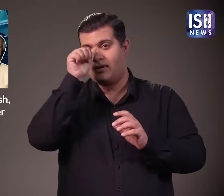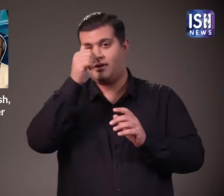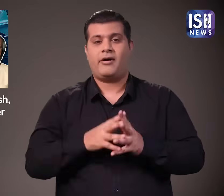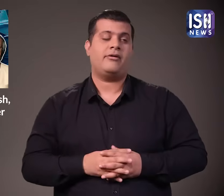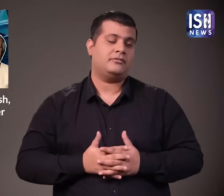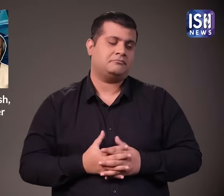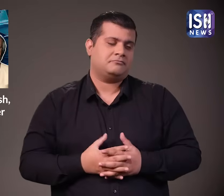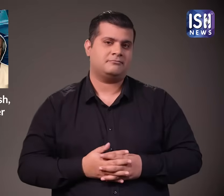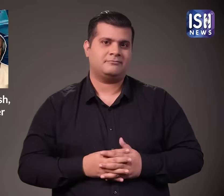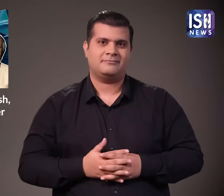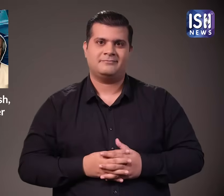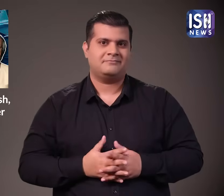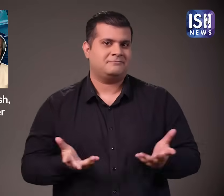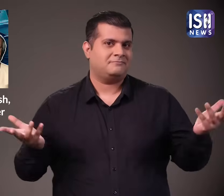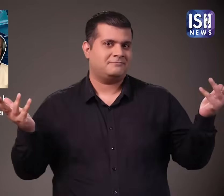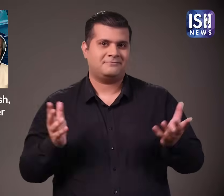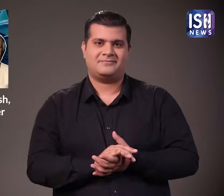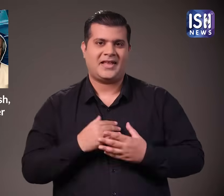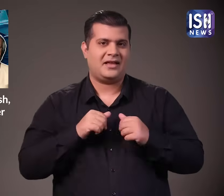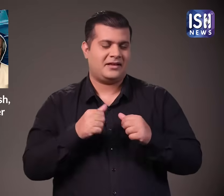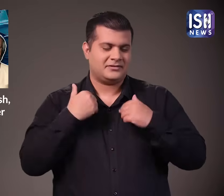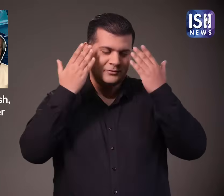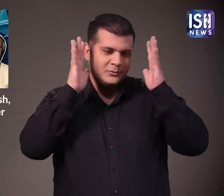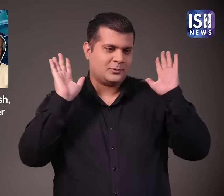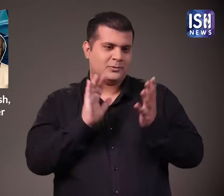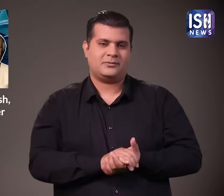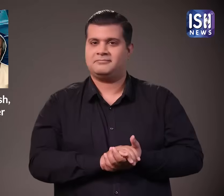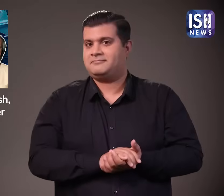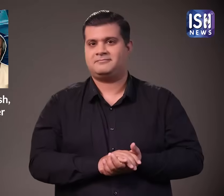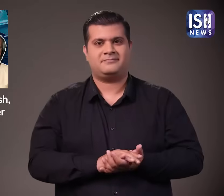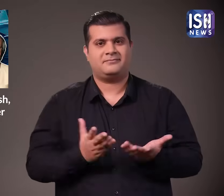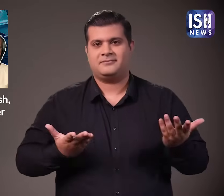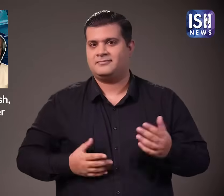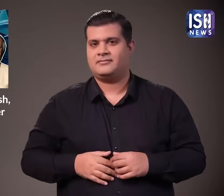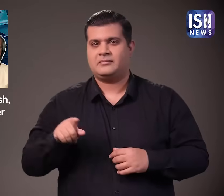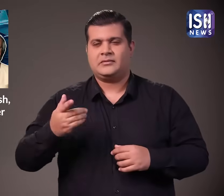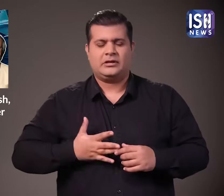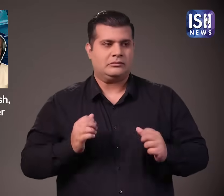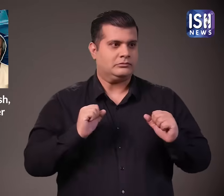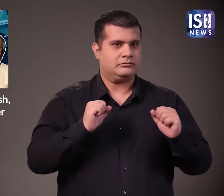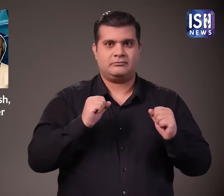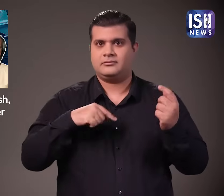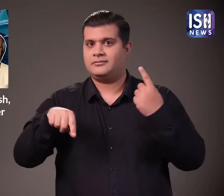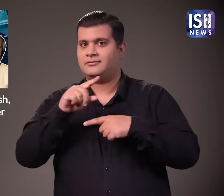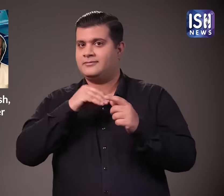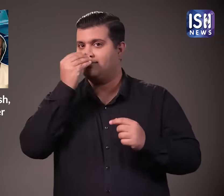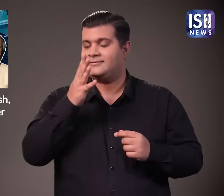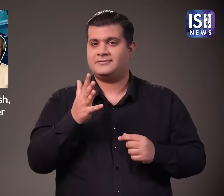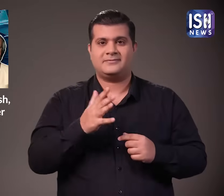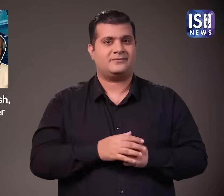India is not bothered and has not responded. Bangladesh is in a difficult situation.